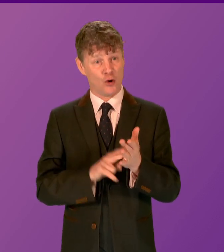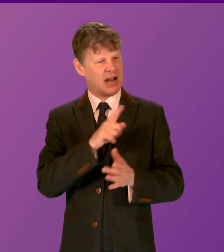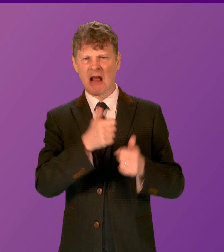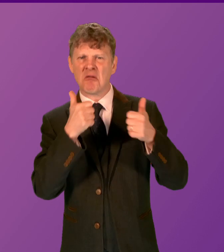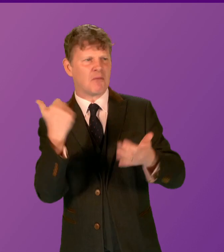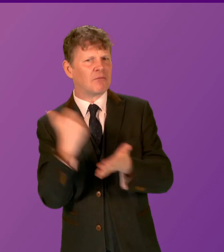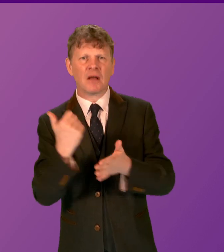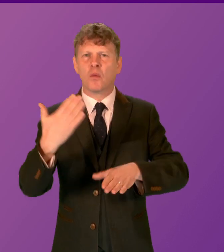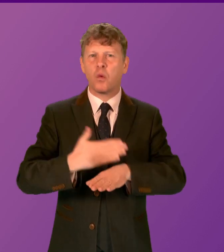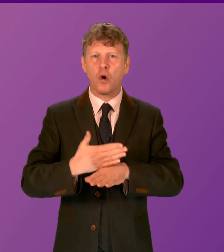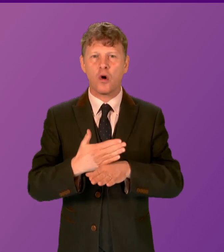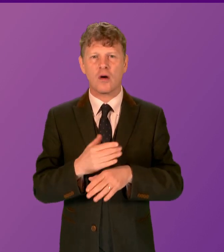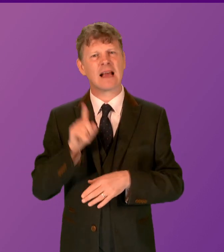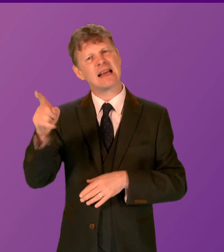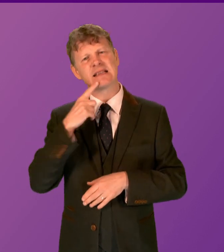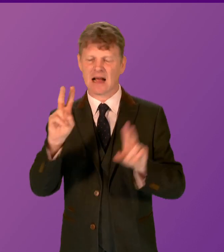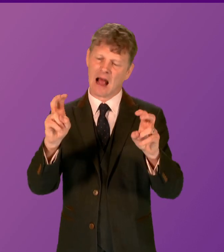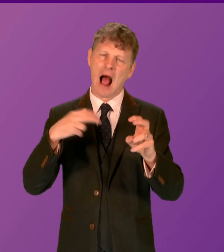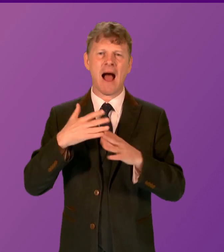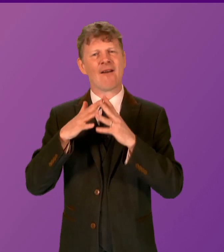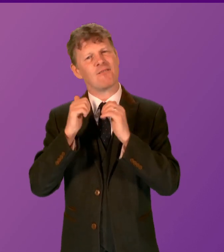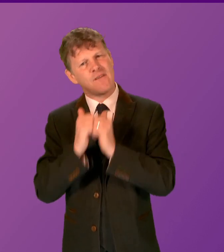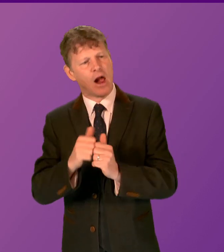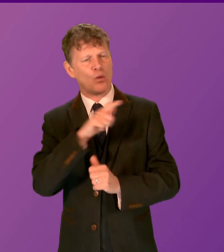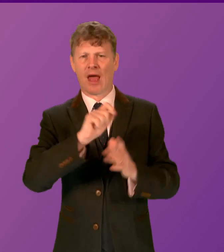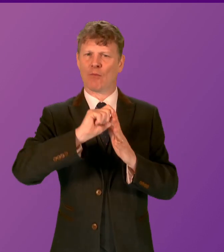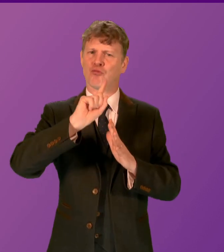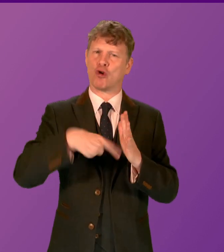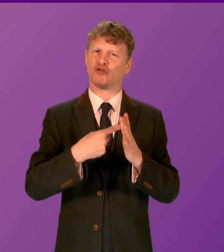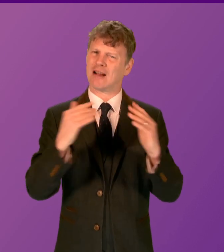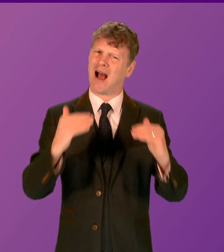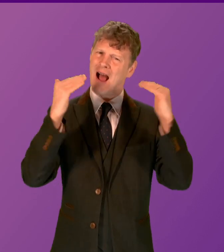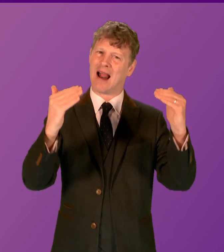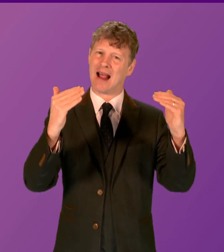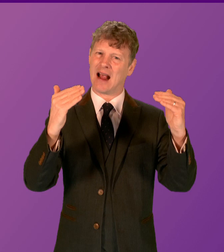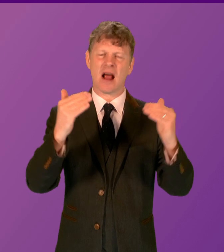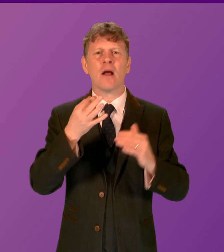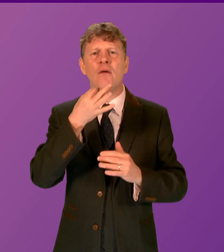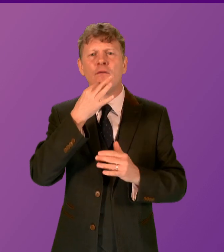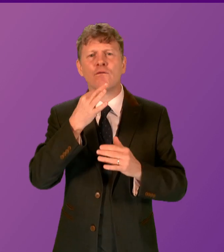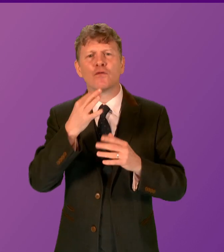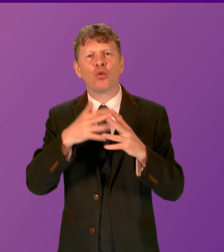He continued: “I value the project very highly.”— Just a few weeks later, it closed.